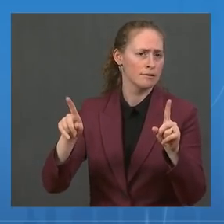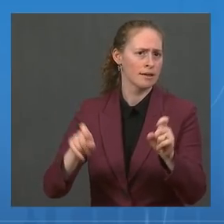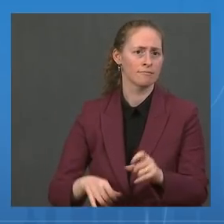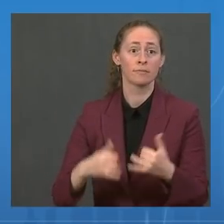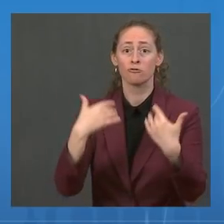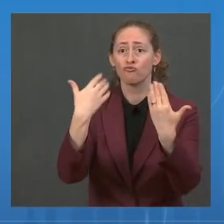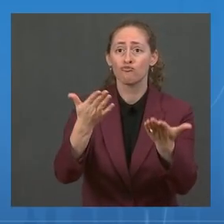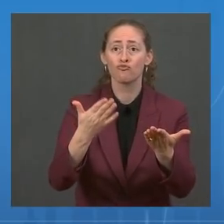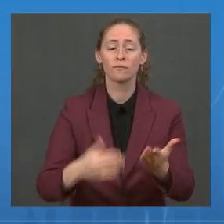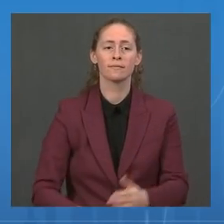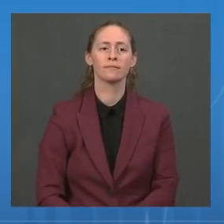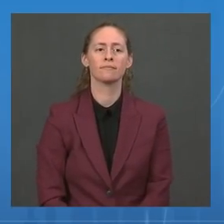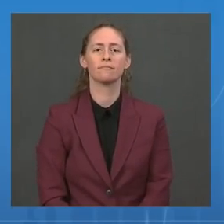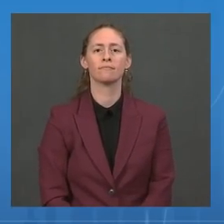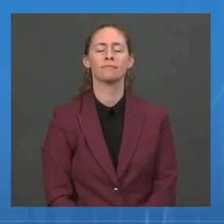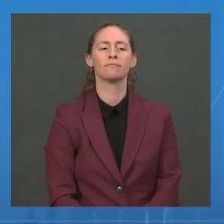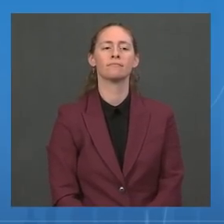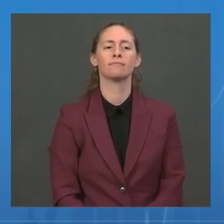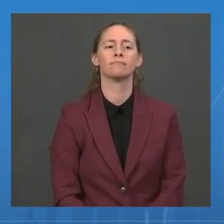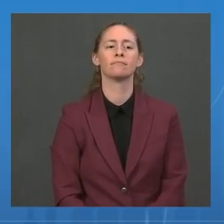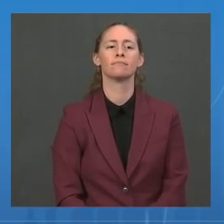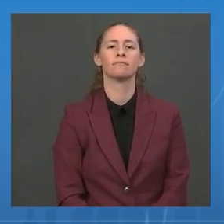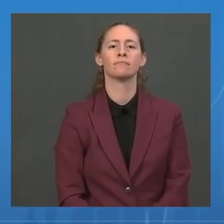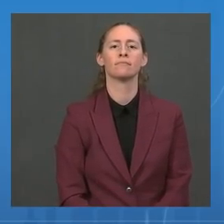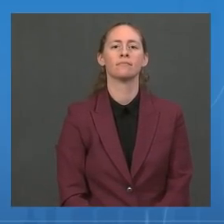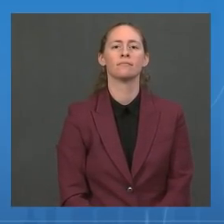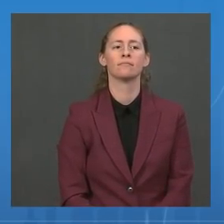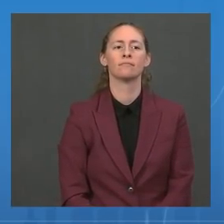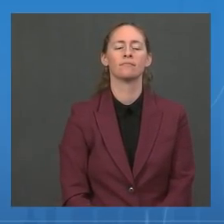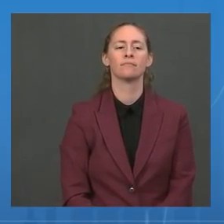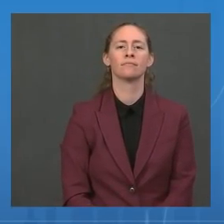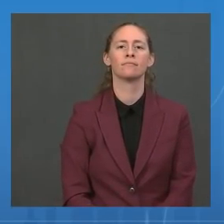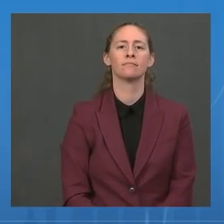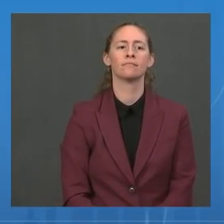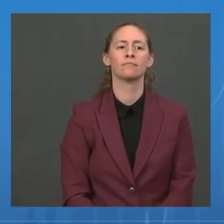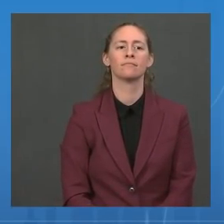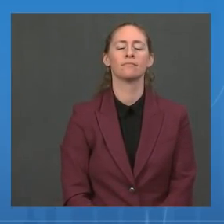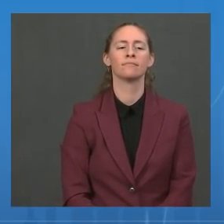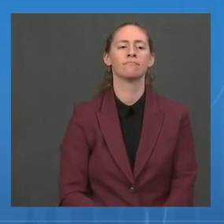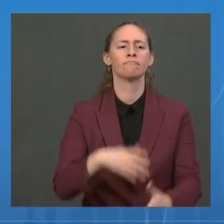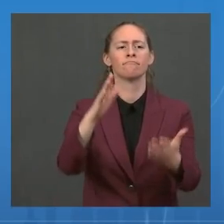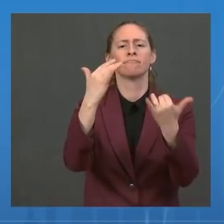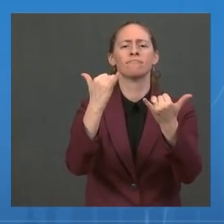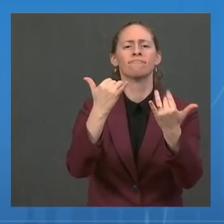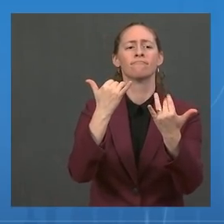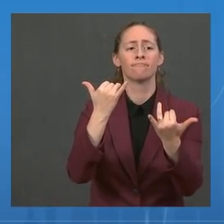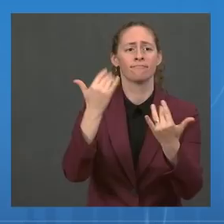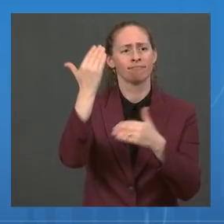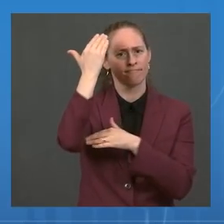Dr. Walensky: Yeah, thank you for that question, Sabrina. So, right now, all but a handful of states in this country